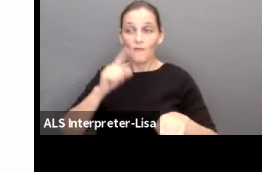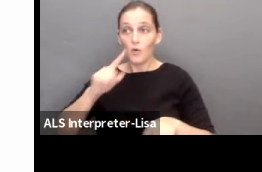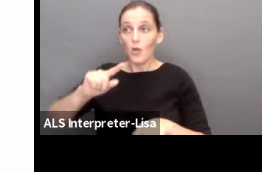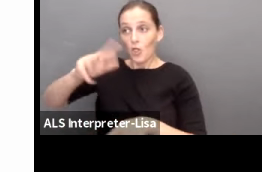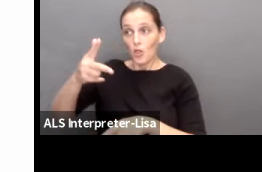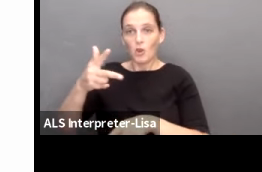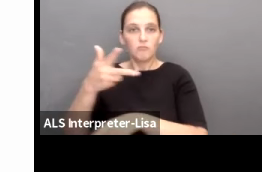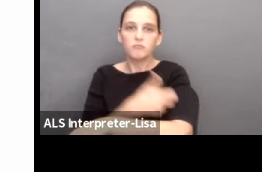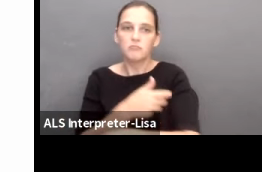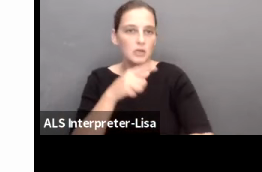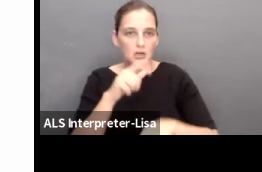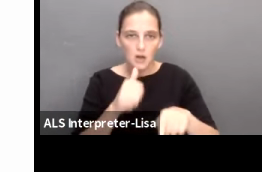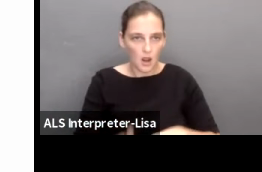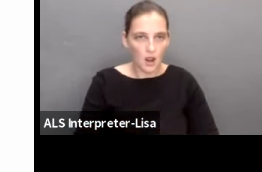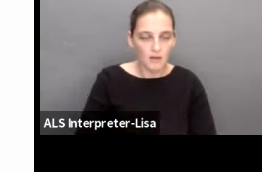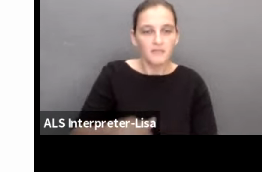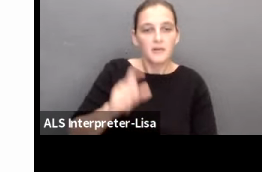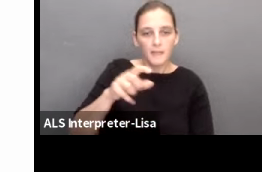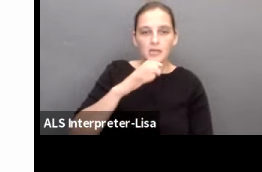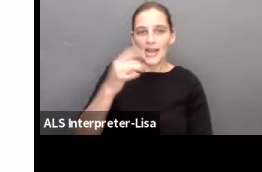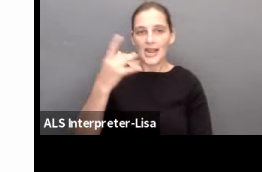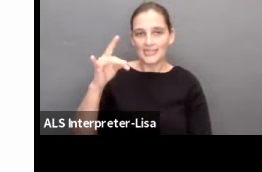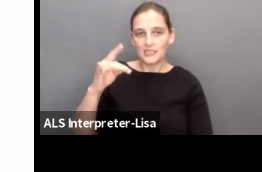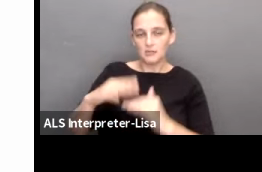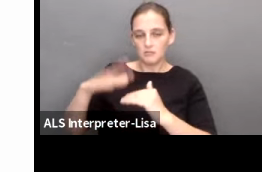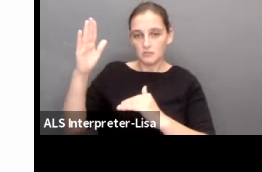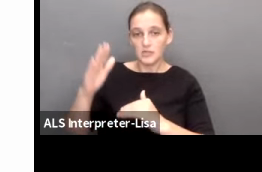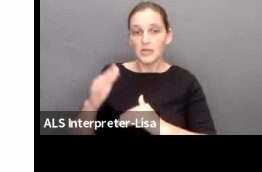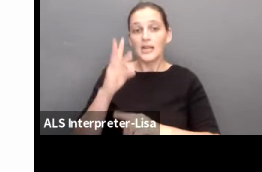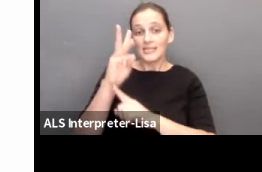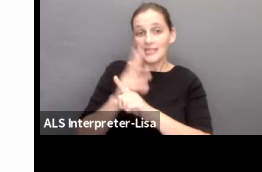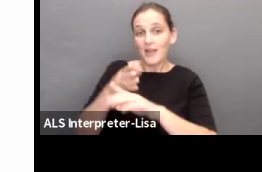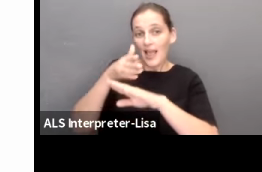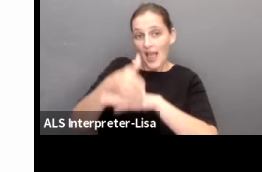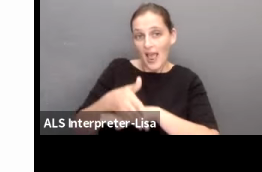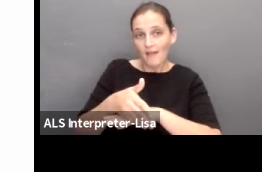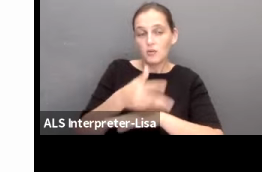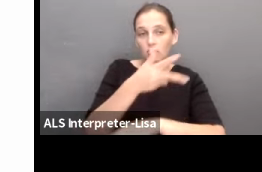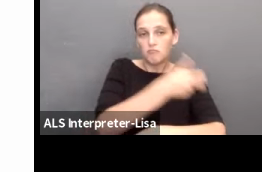old and older, six months after the Pfizer and you had to have gotten the Pfizer vaccine.